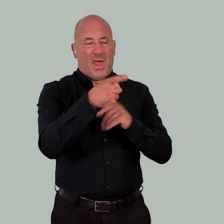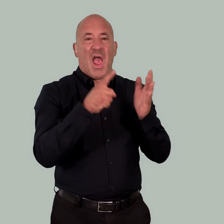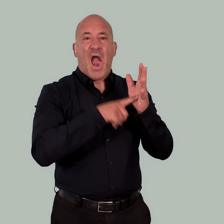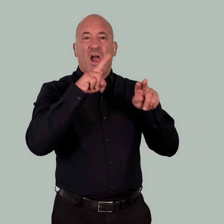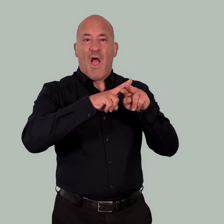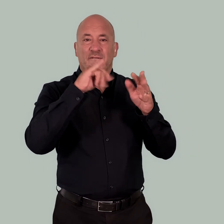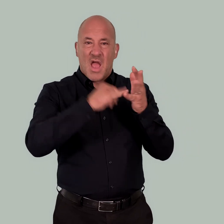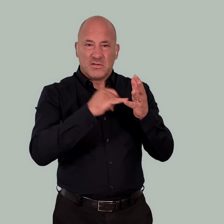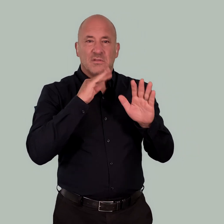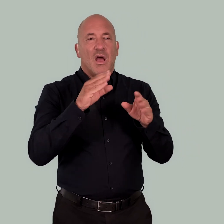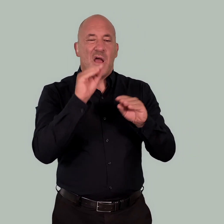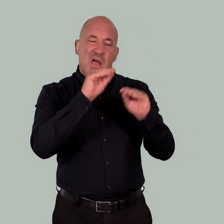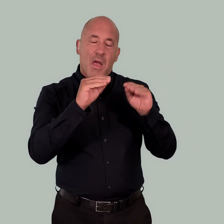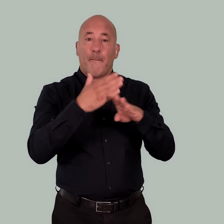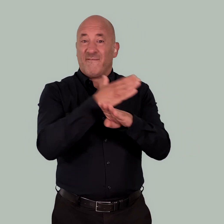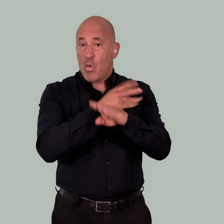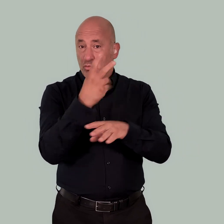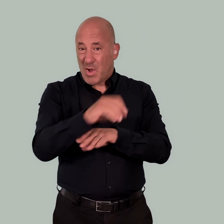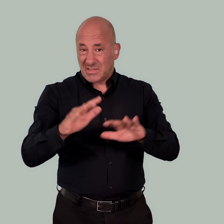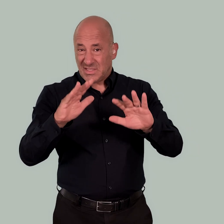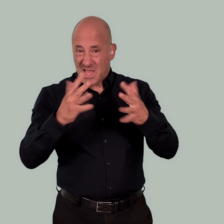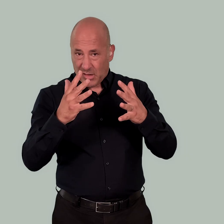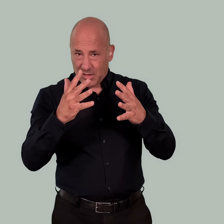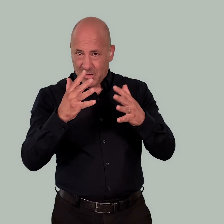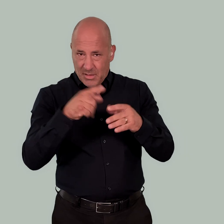for consistency over time, except LFS estimates prior to 2010,